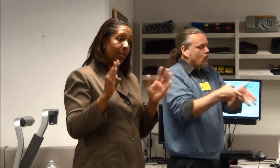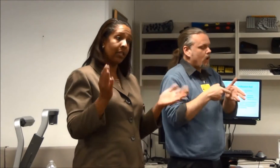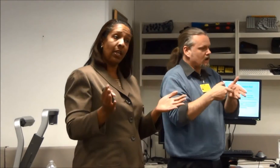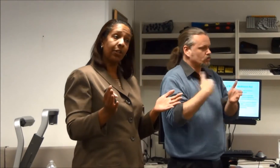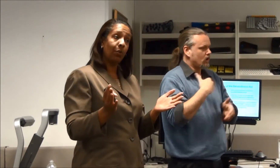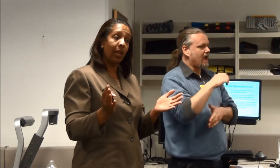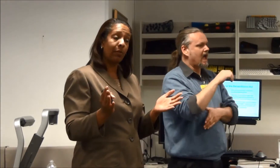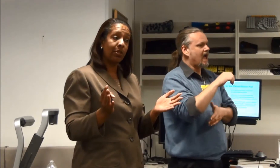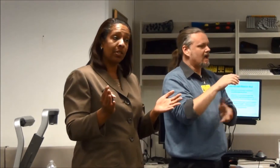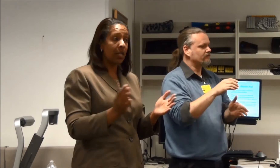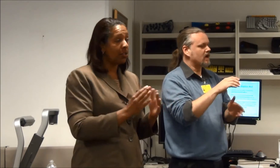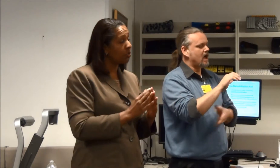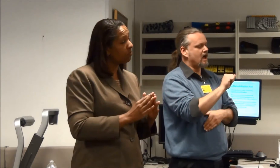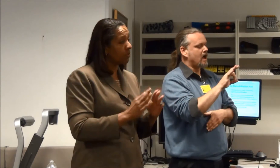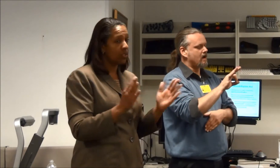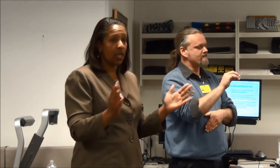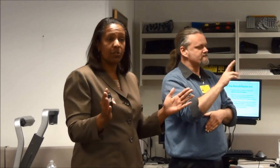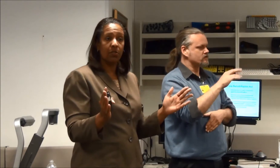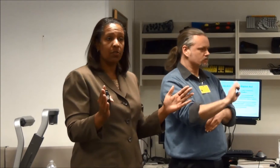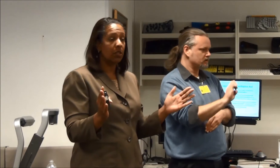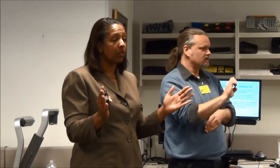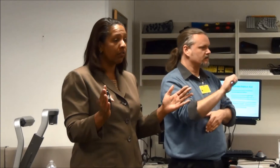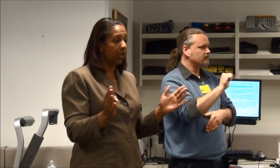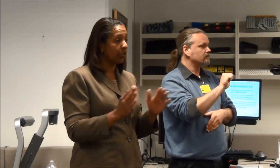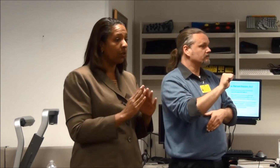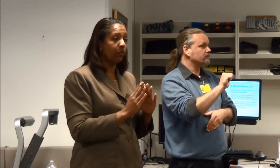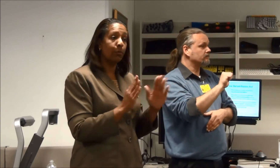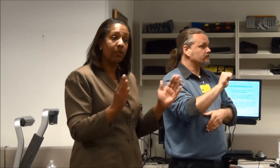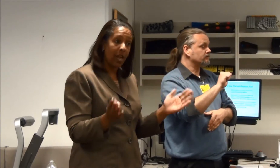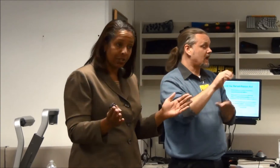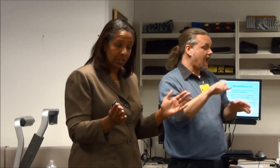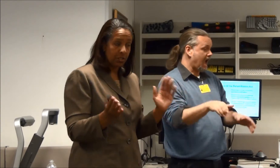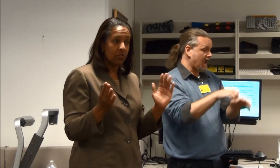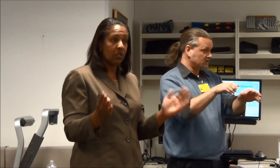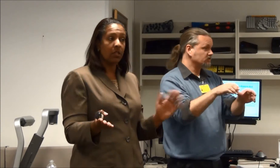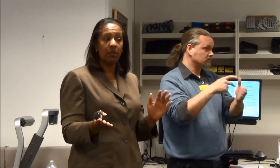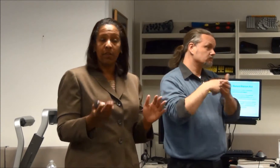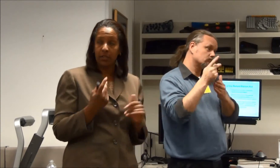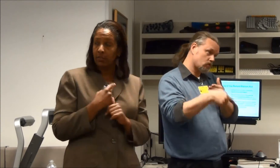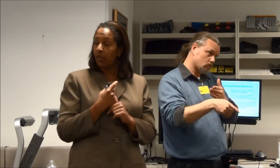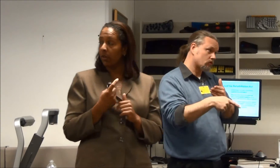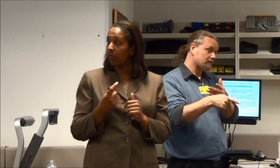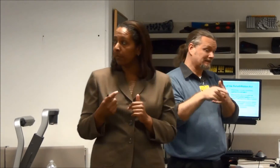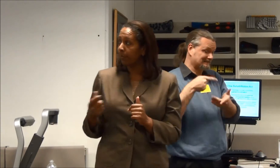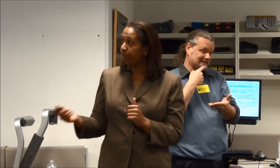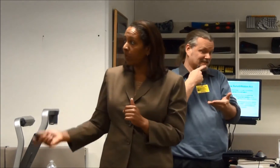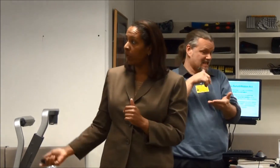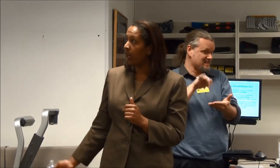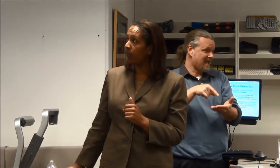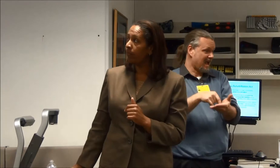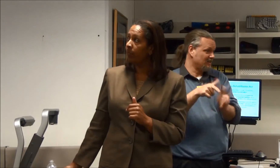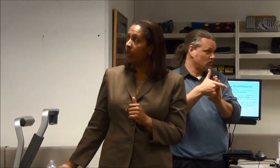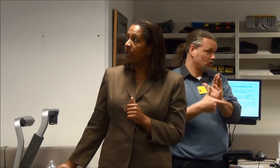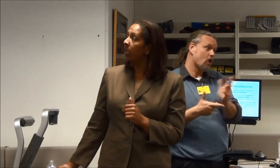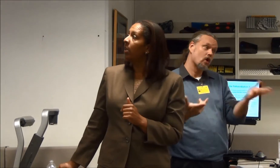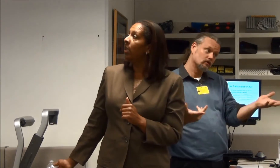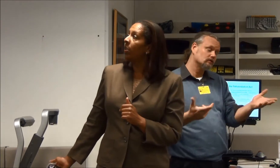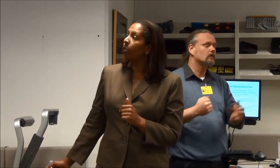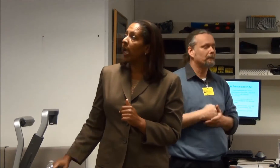and that's the actual language in the statute, and the statute is still in effect. So affirmative action is still in effect for the Federal Government, okay?